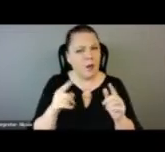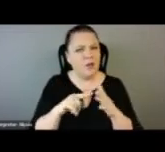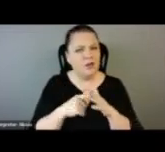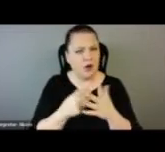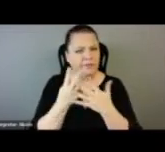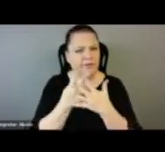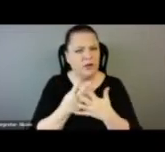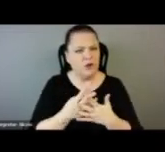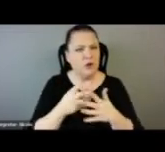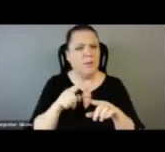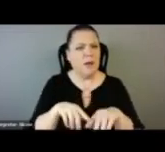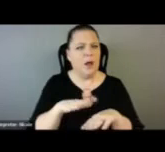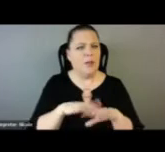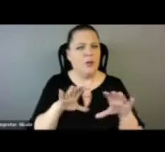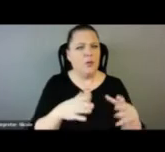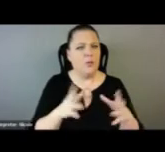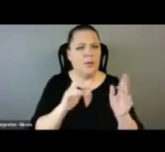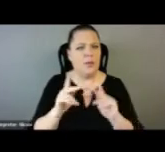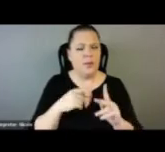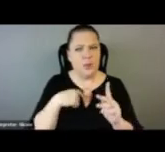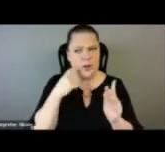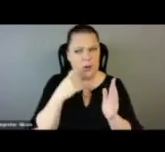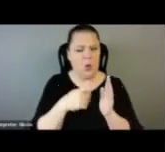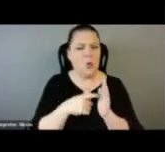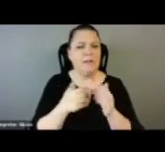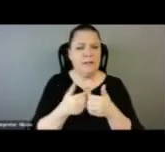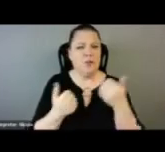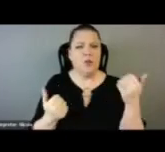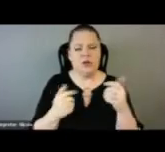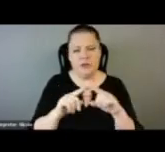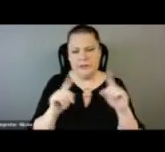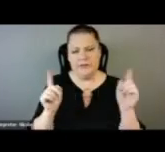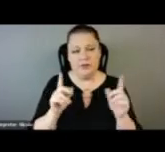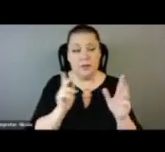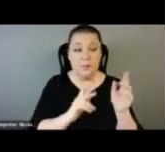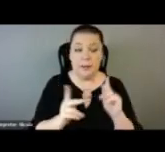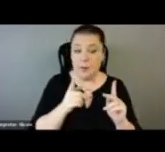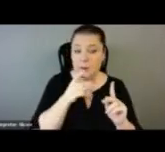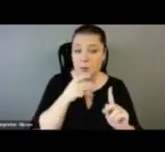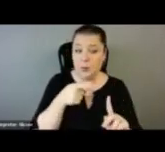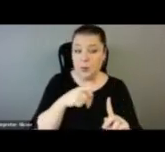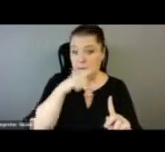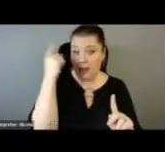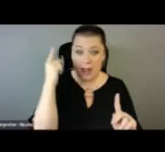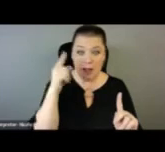by demographics, we began to see some very clear disparities. For example, people, Black and African American folks